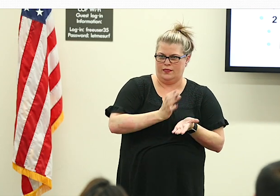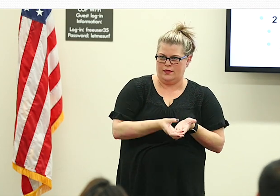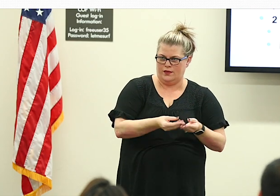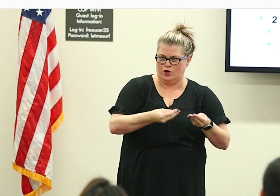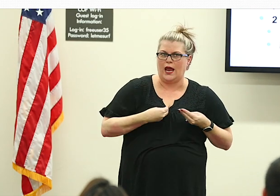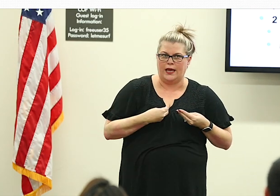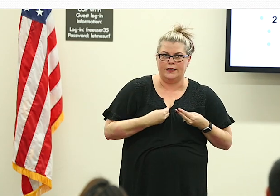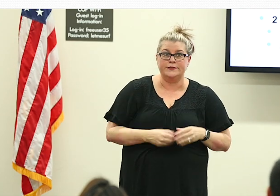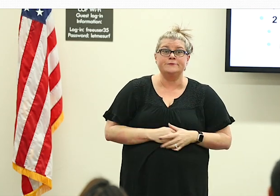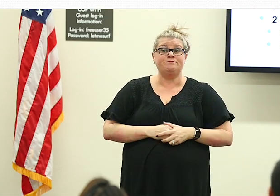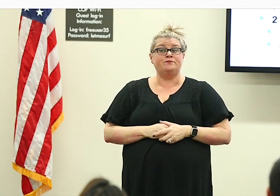Okay.